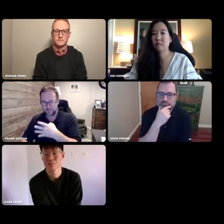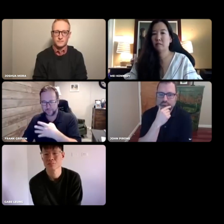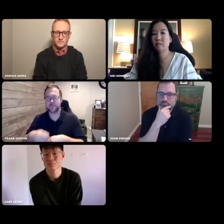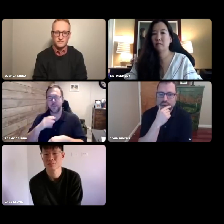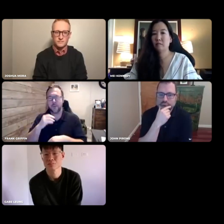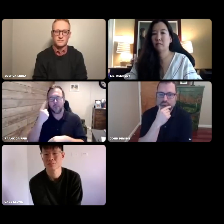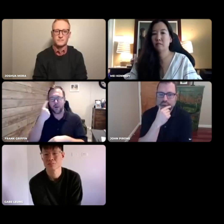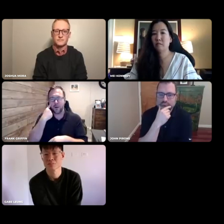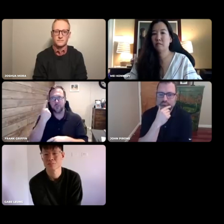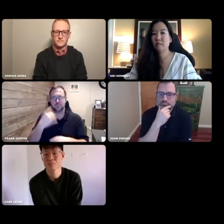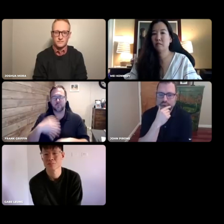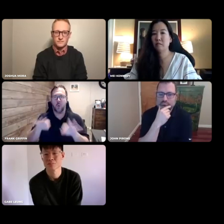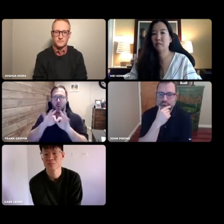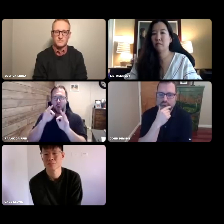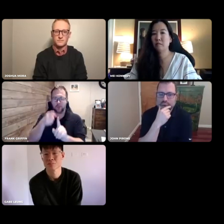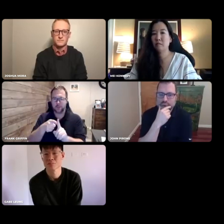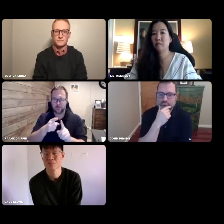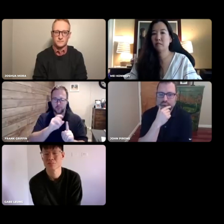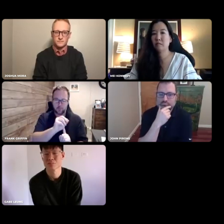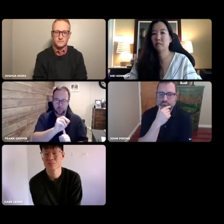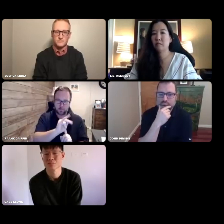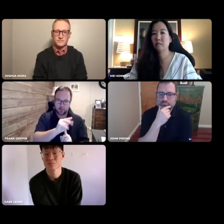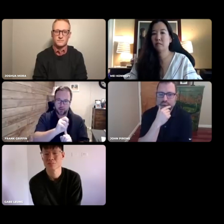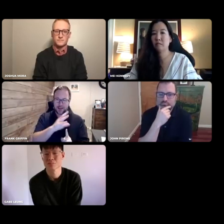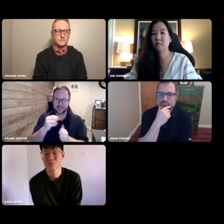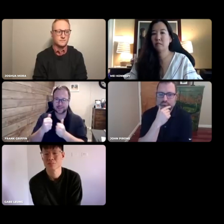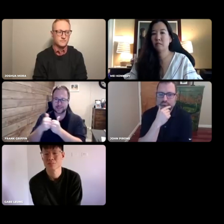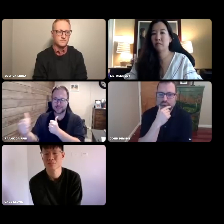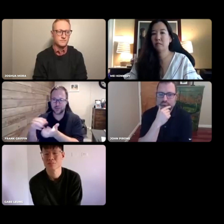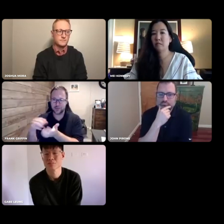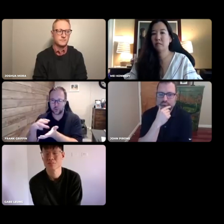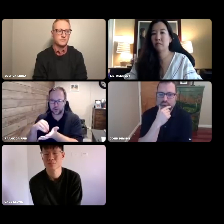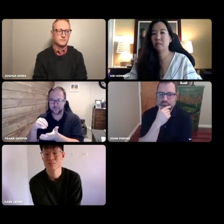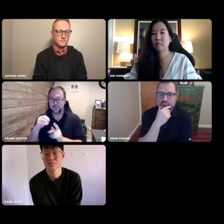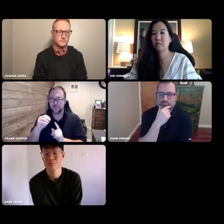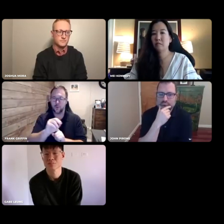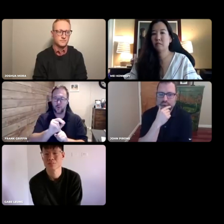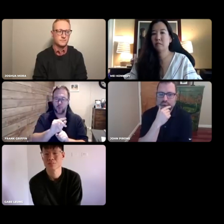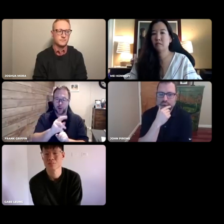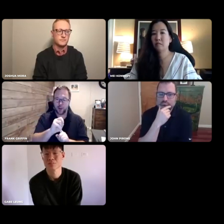There are also many reasons people may want to choose online learning.